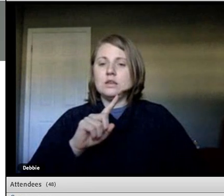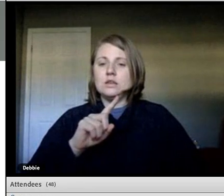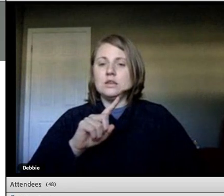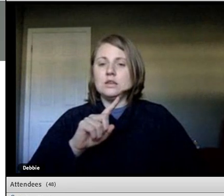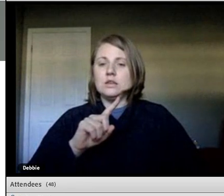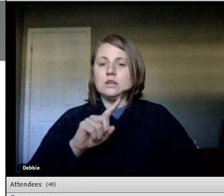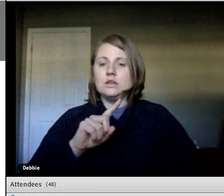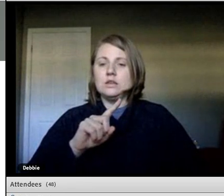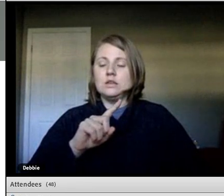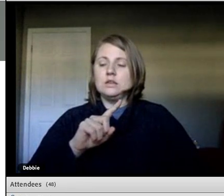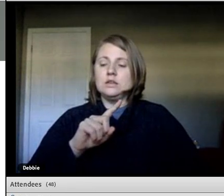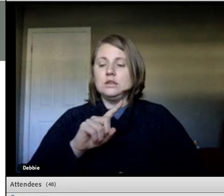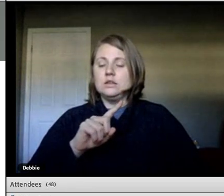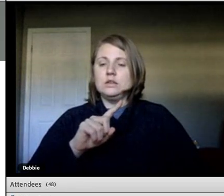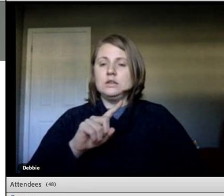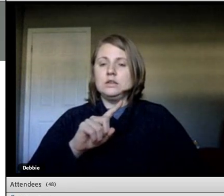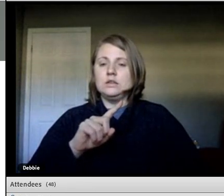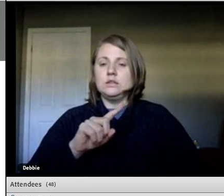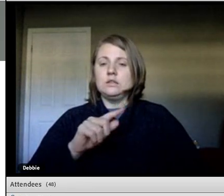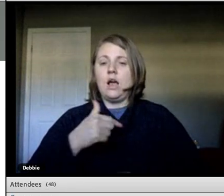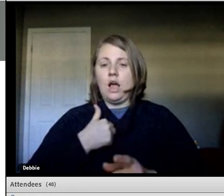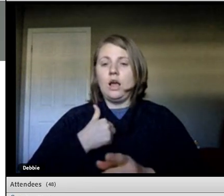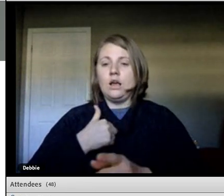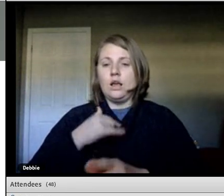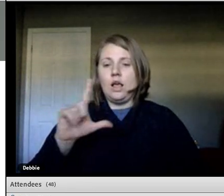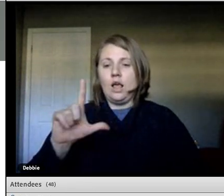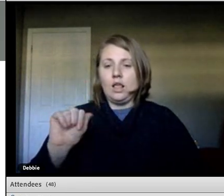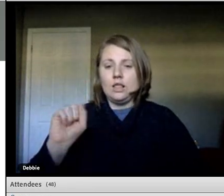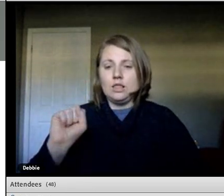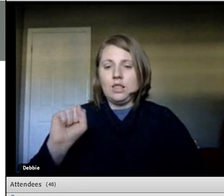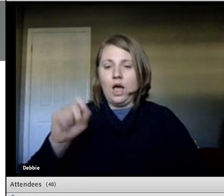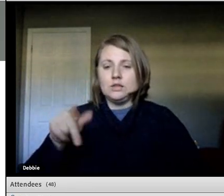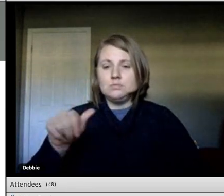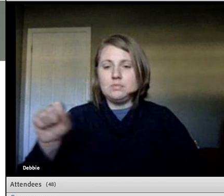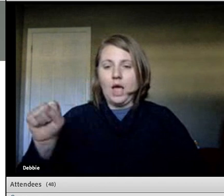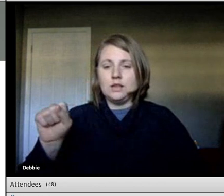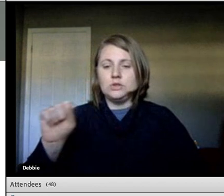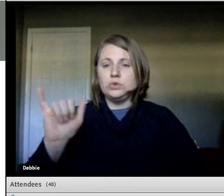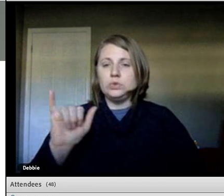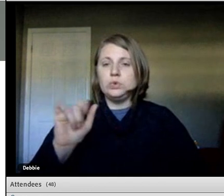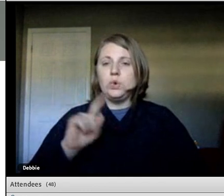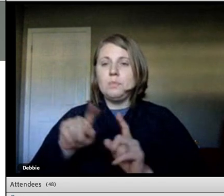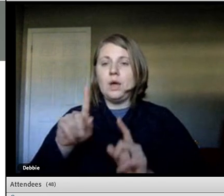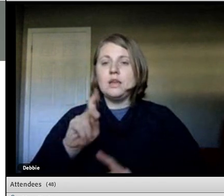Yep, I actually do use LastPass myself, but KeePass is the open-source version of it.